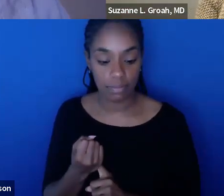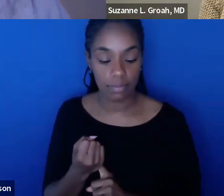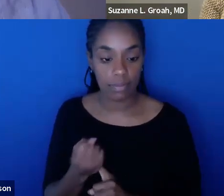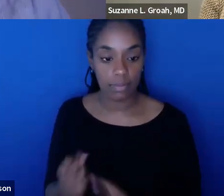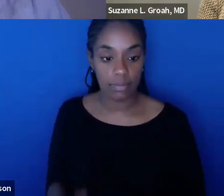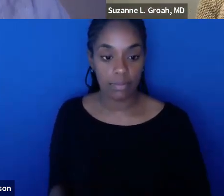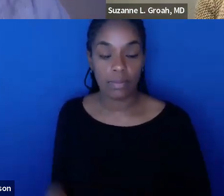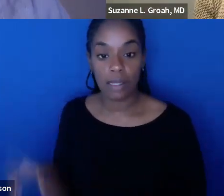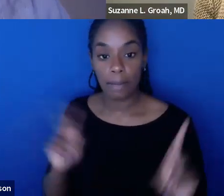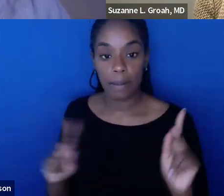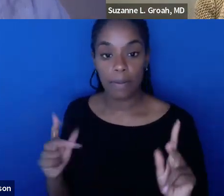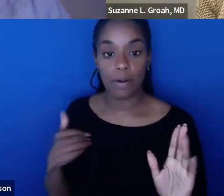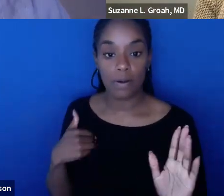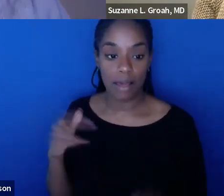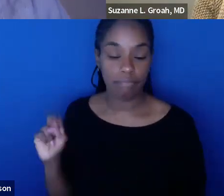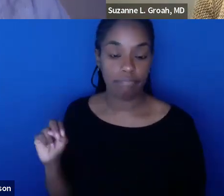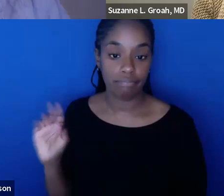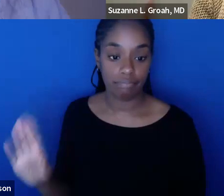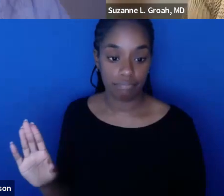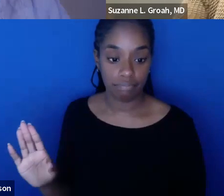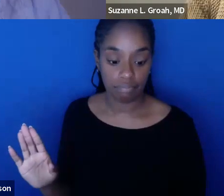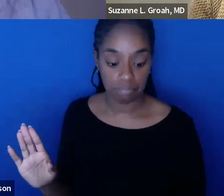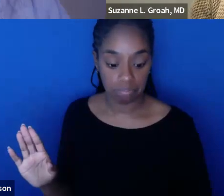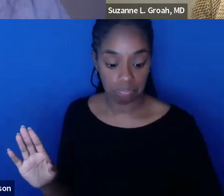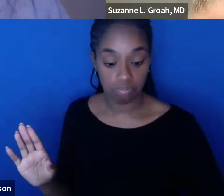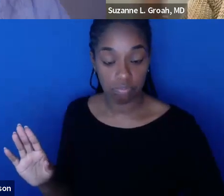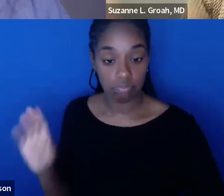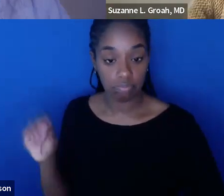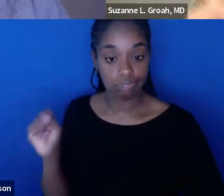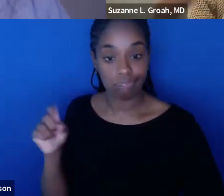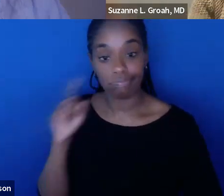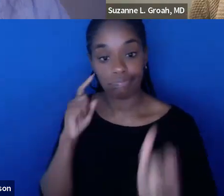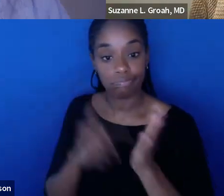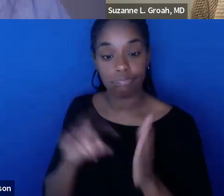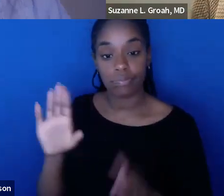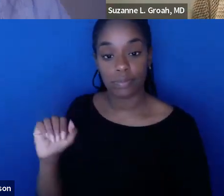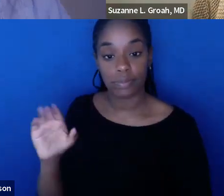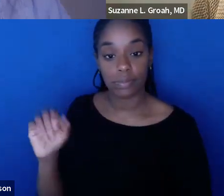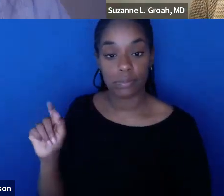neurogenic lower urinary tract infection, yes, we saw bacteria and we saw the ones that caused people problems.